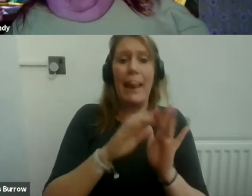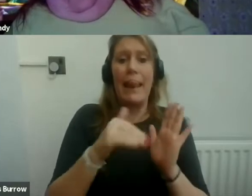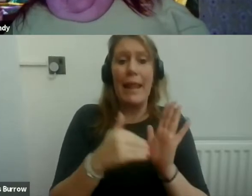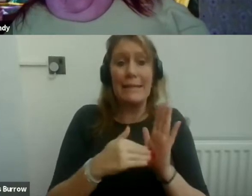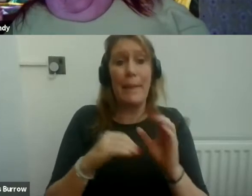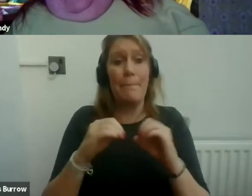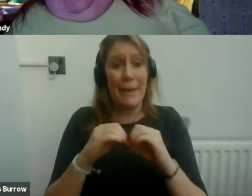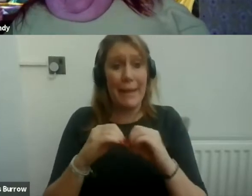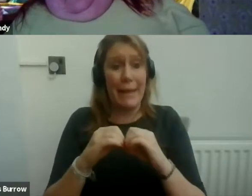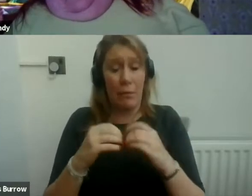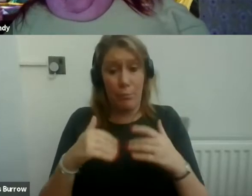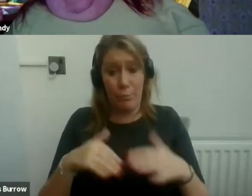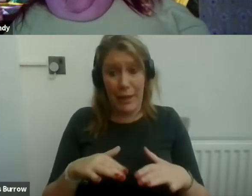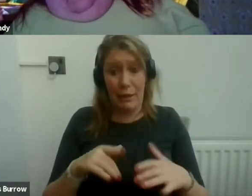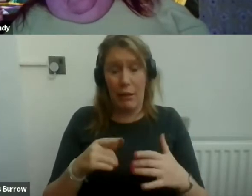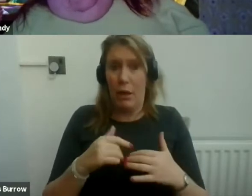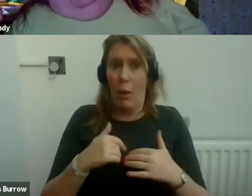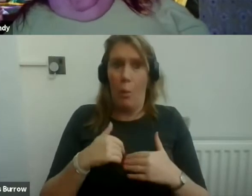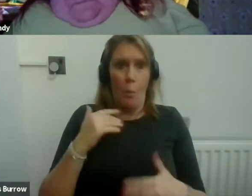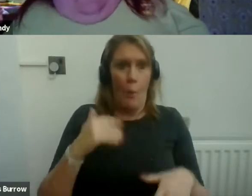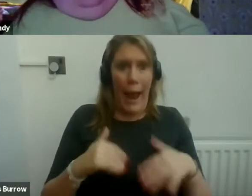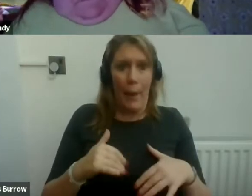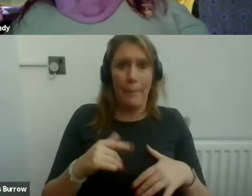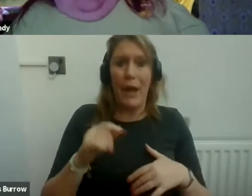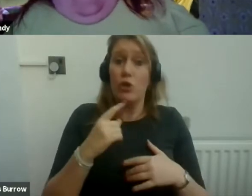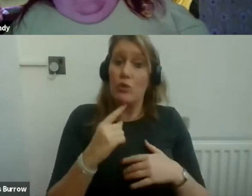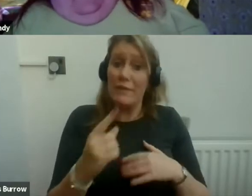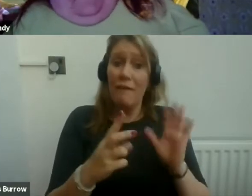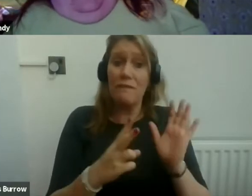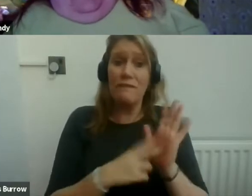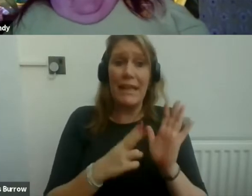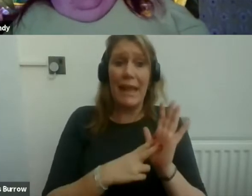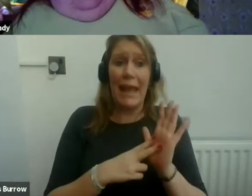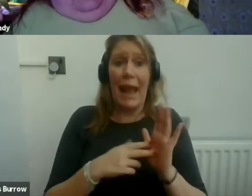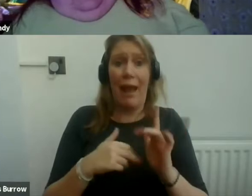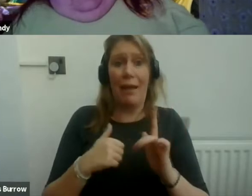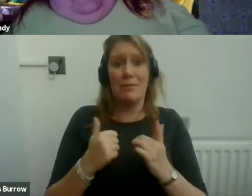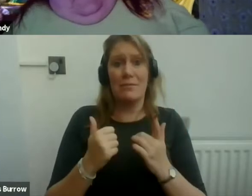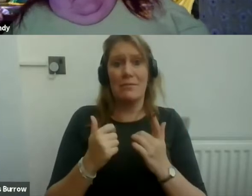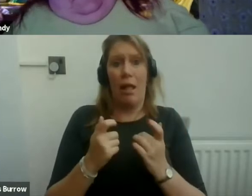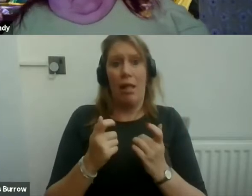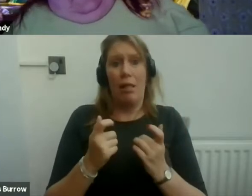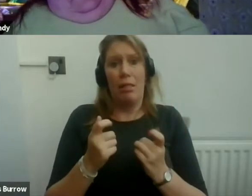is innovative but what you've done as the driving force I think is particularly